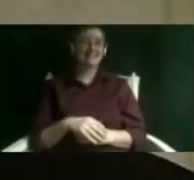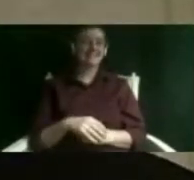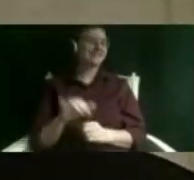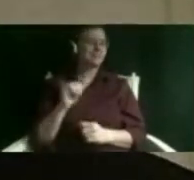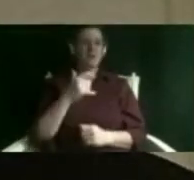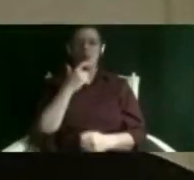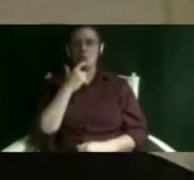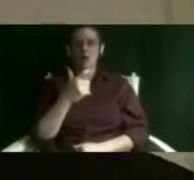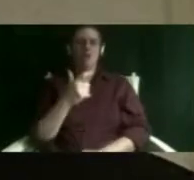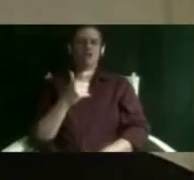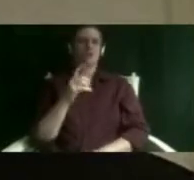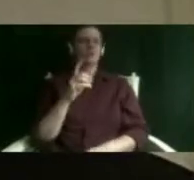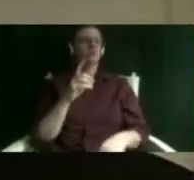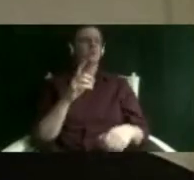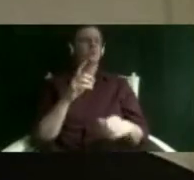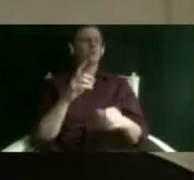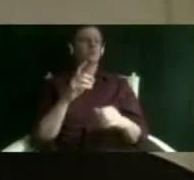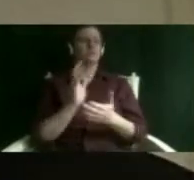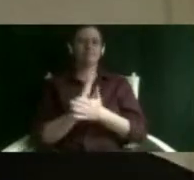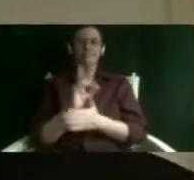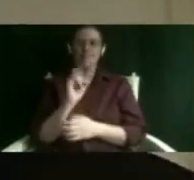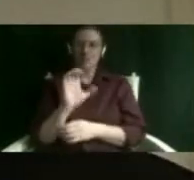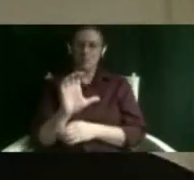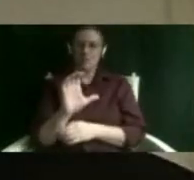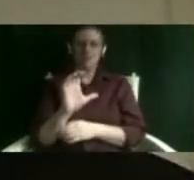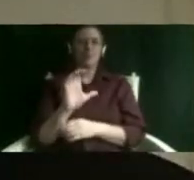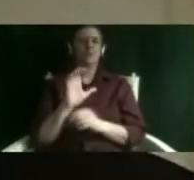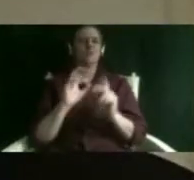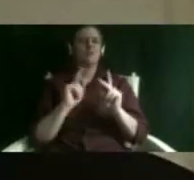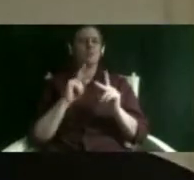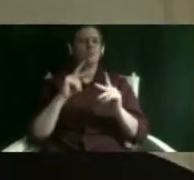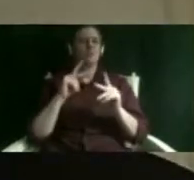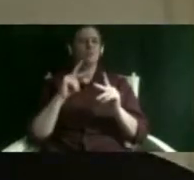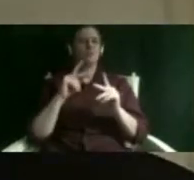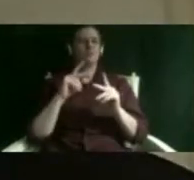people who had been assigned female at birth did not identify as women called up the person that i